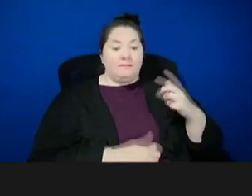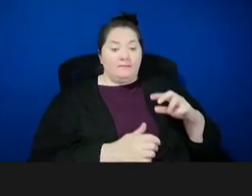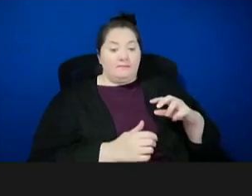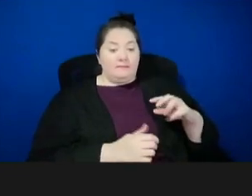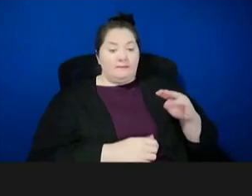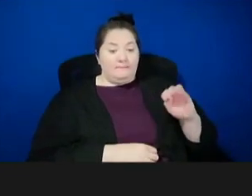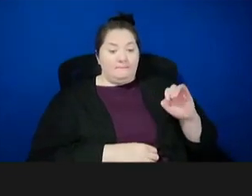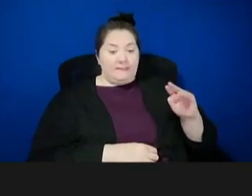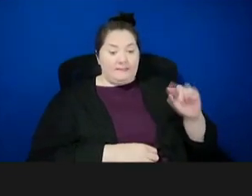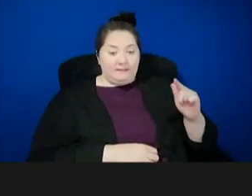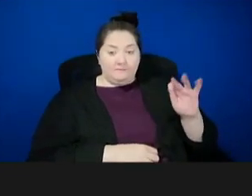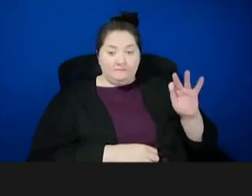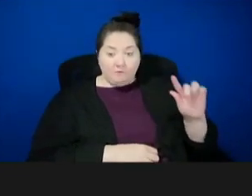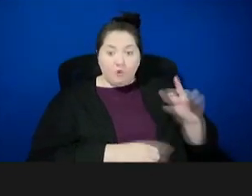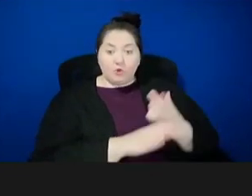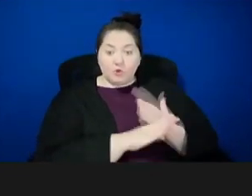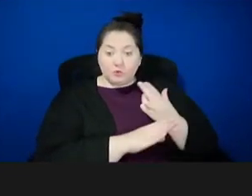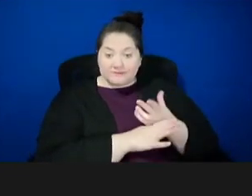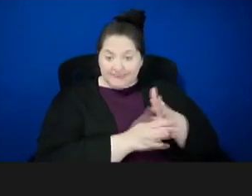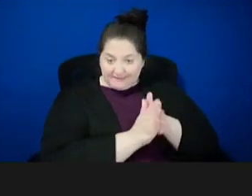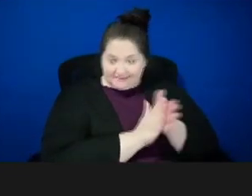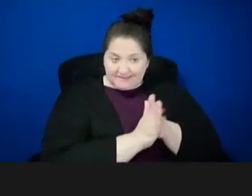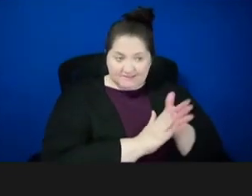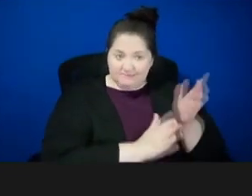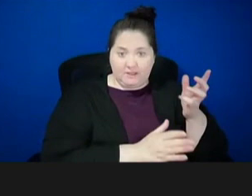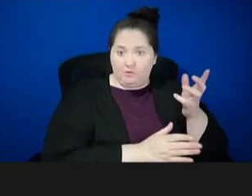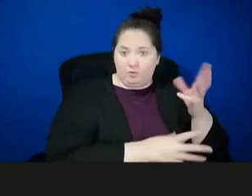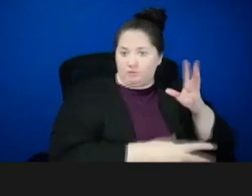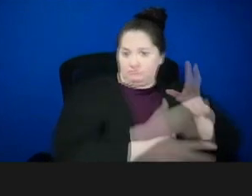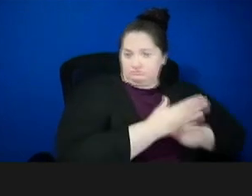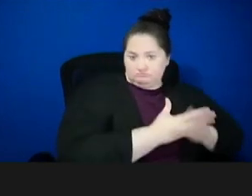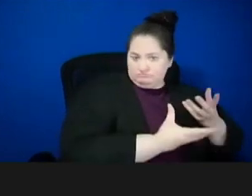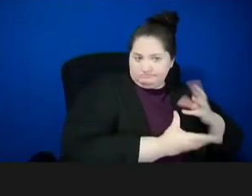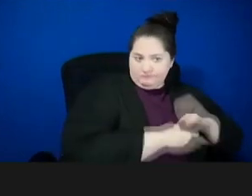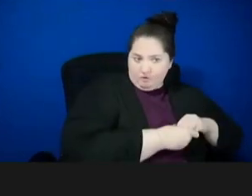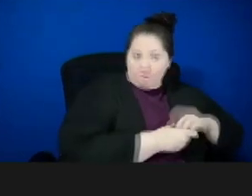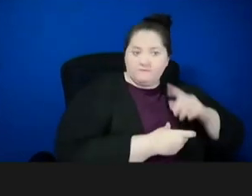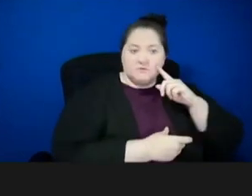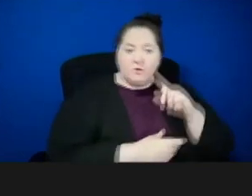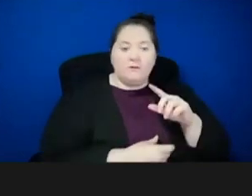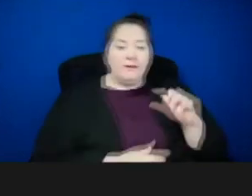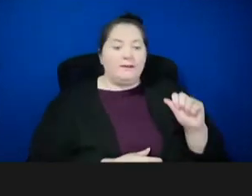with public health when it first came out, and so they lag behind the ambulatory care EHRs.